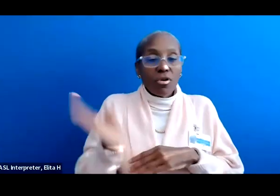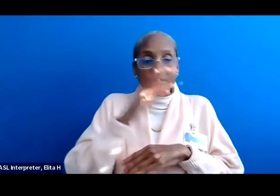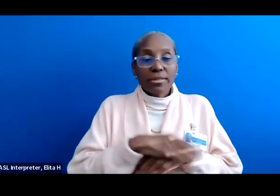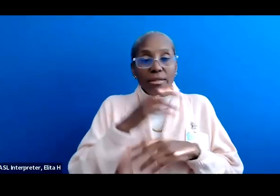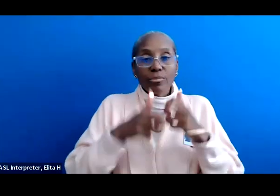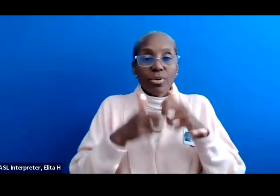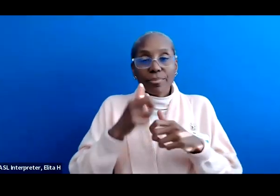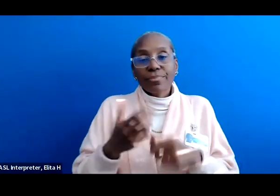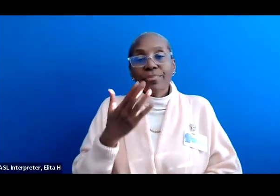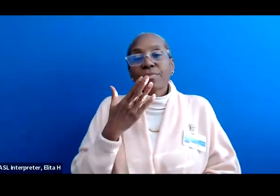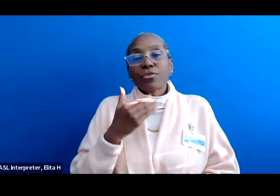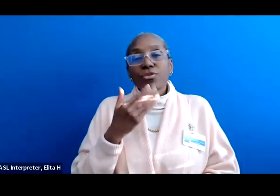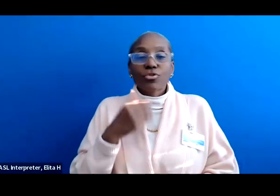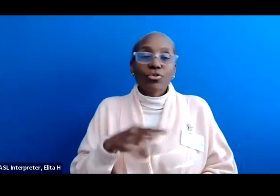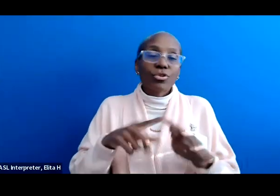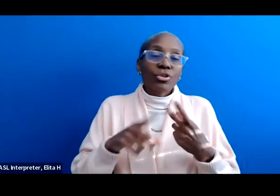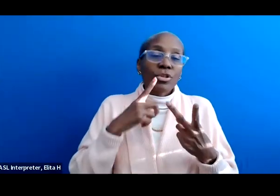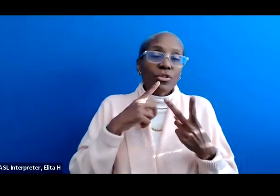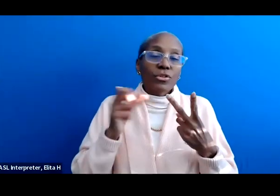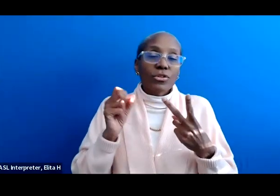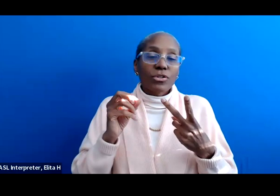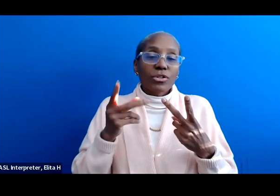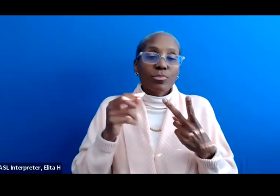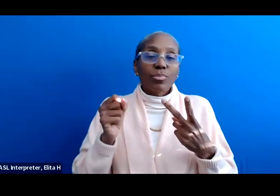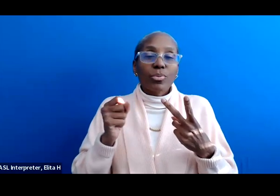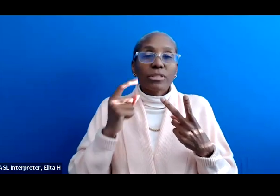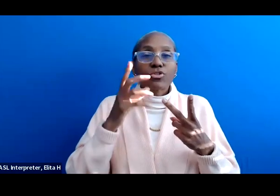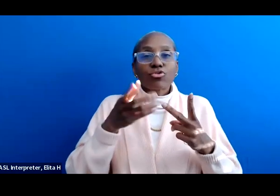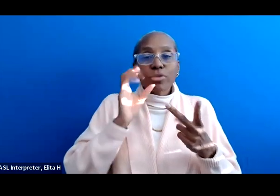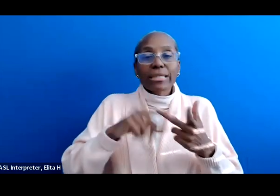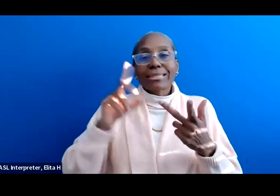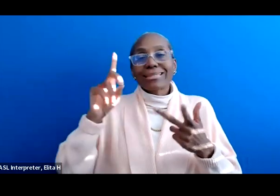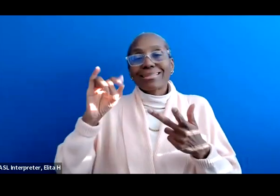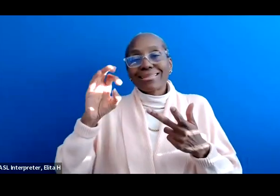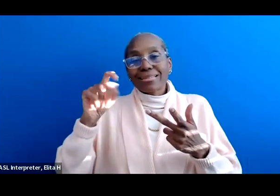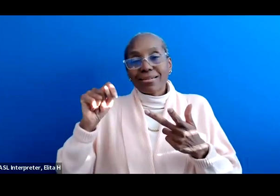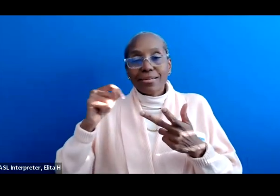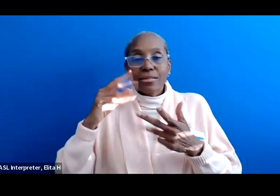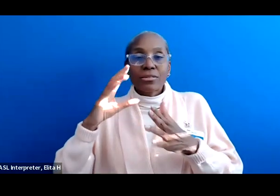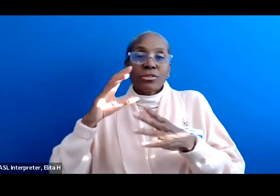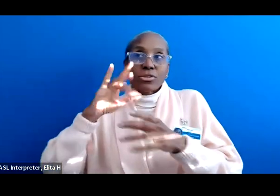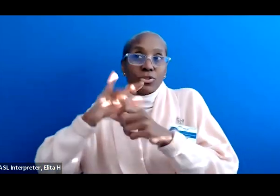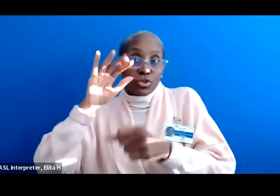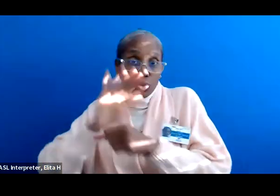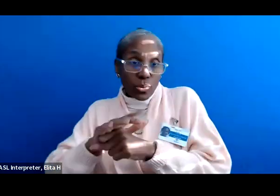Sugary drinks, sports drinks, diet sodas can have the same effect as the ones that have the sugar in them.